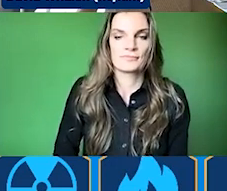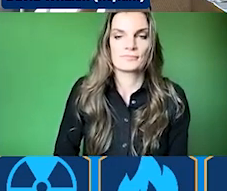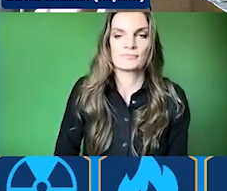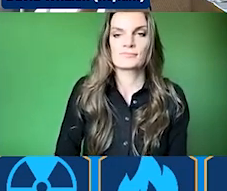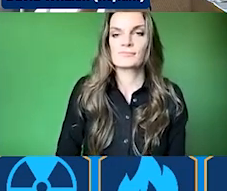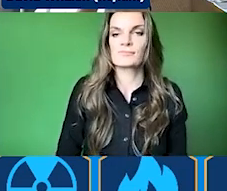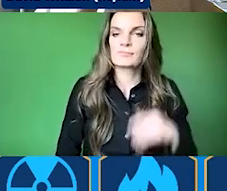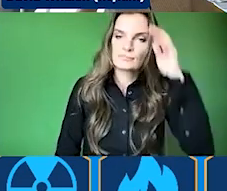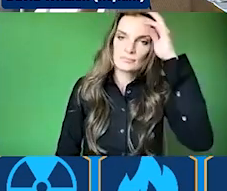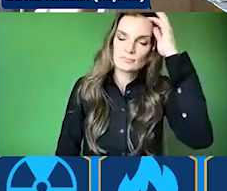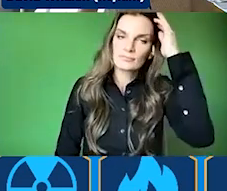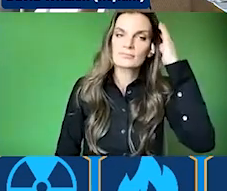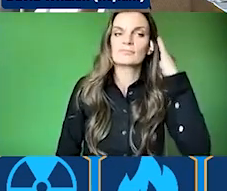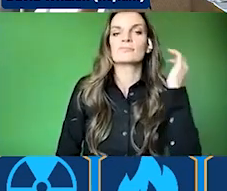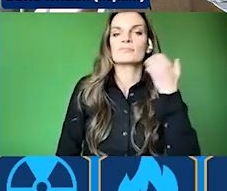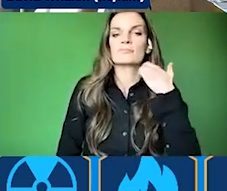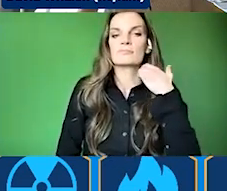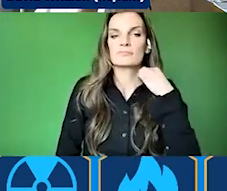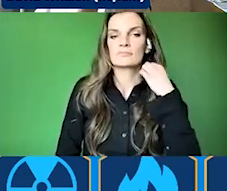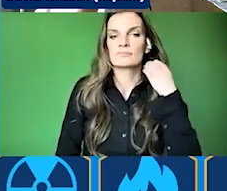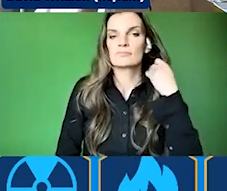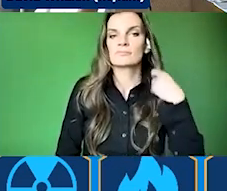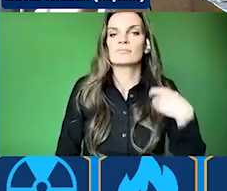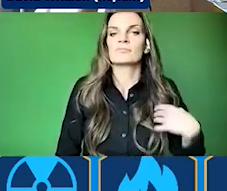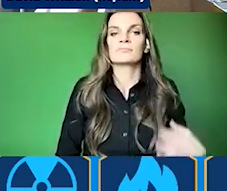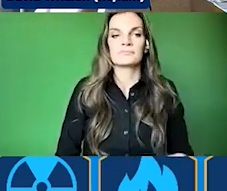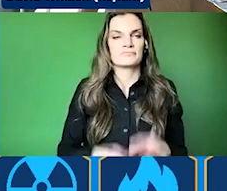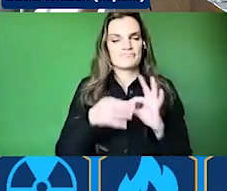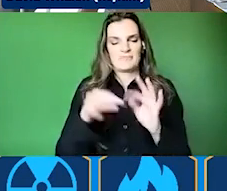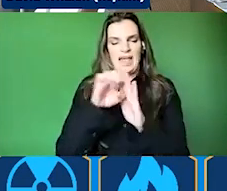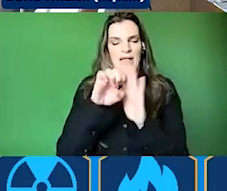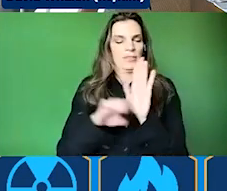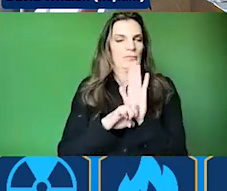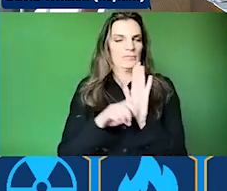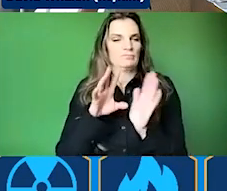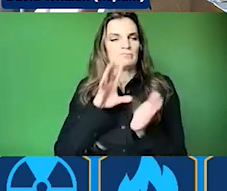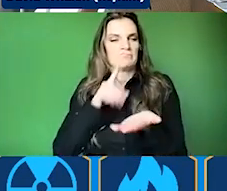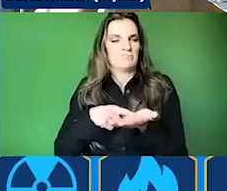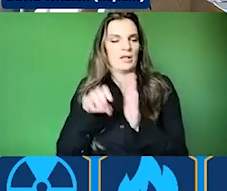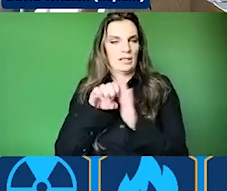are many ethical i issues that affect patient care. I worry